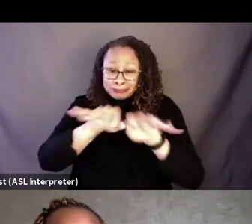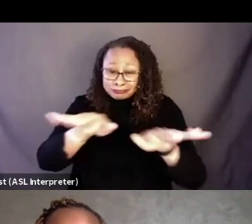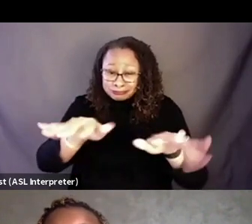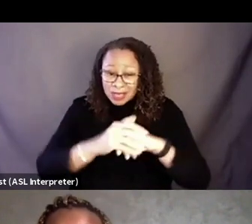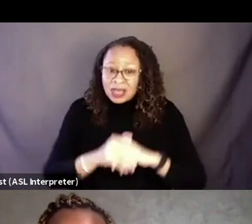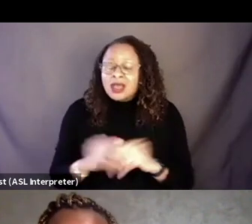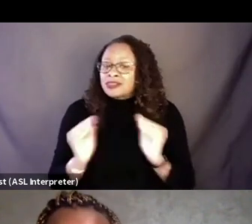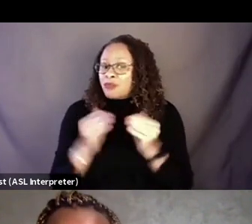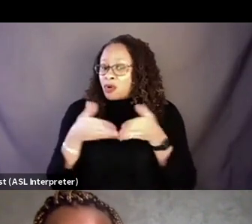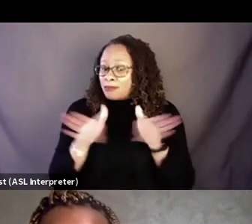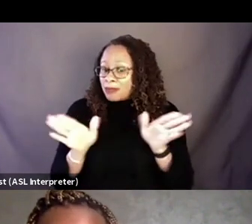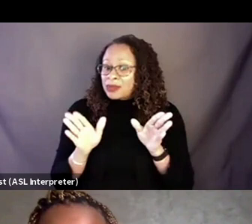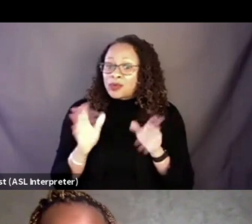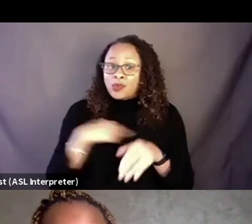about doing things like this, these panels